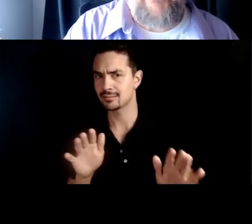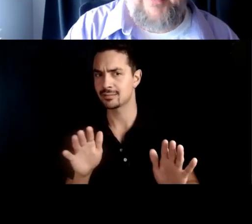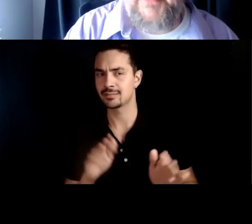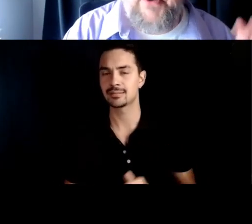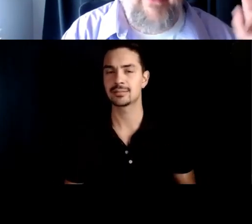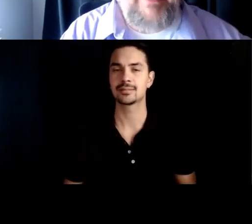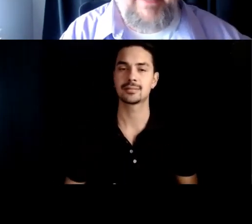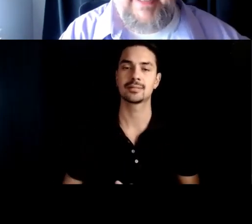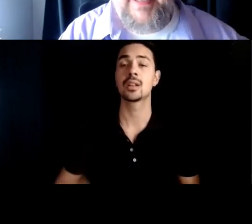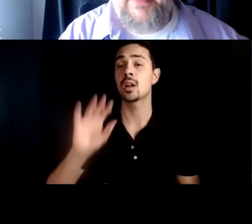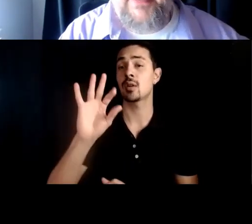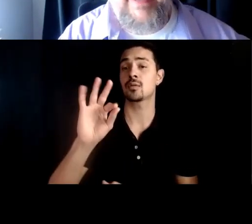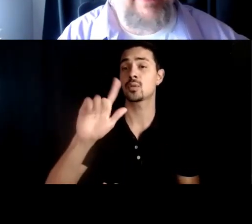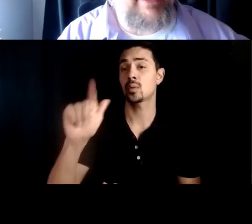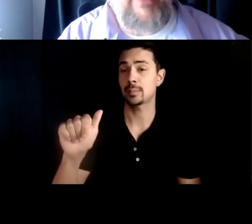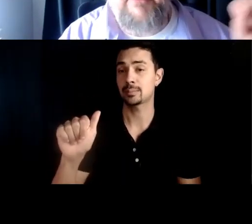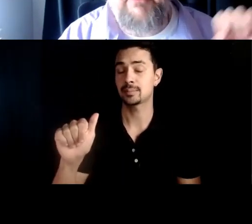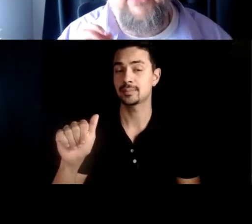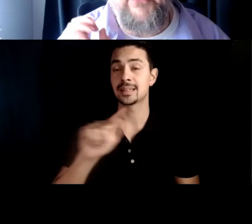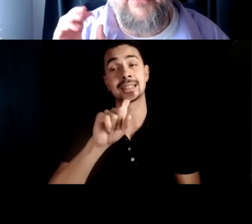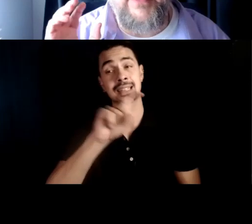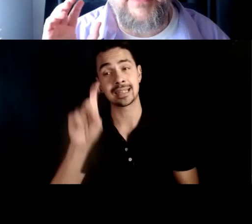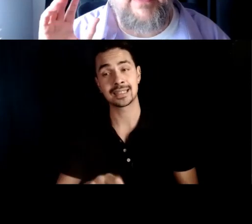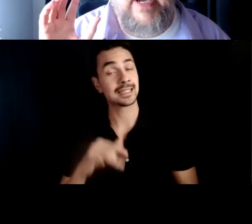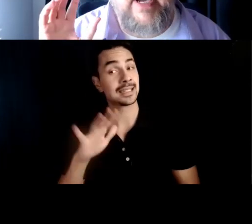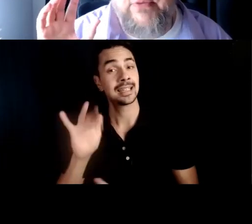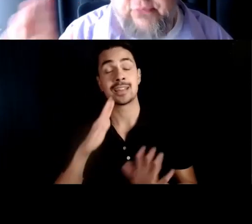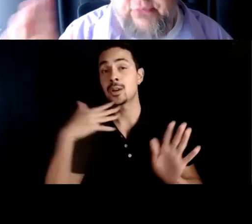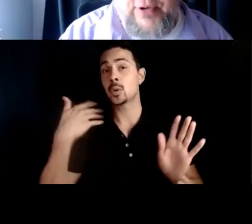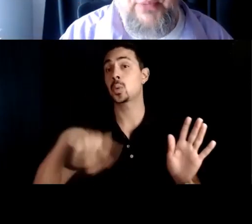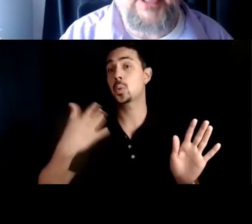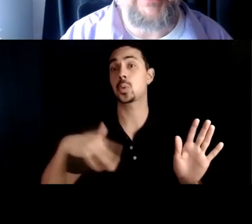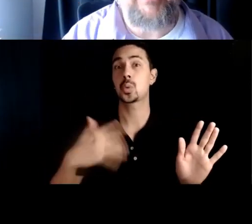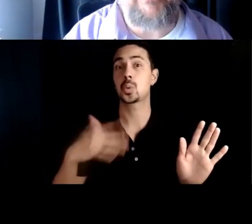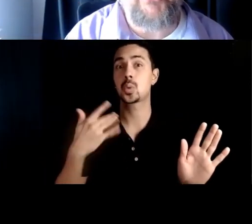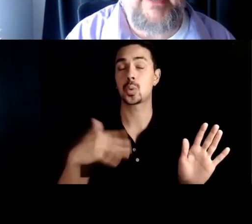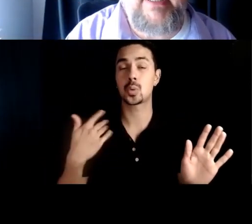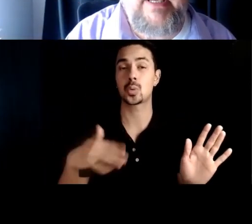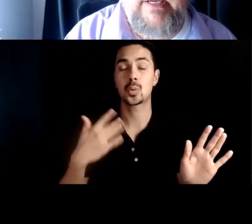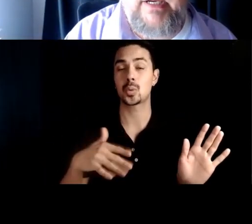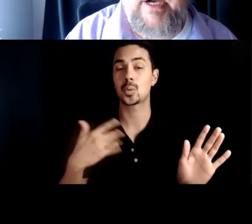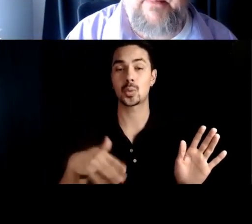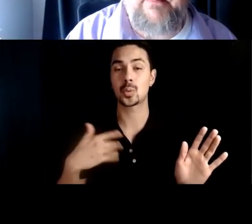Florida, so we've got Texas, which is a kind of a hotbed for legislative action, Florida, which is another one.